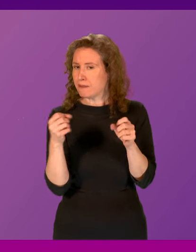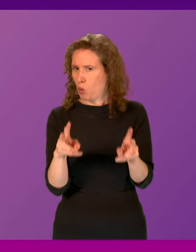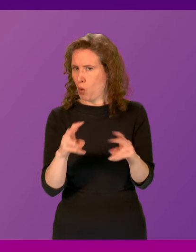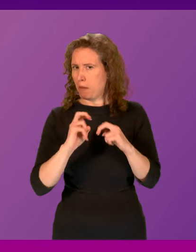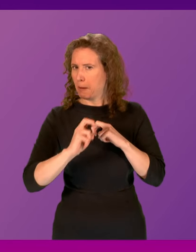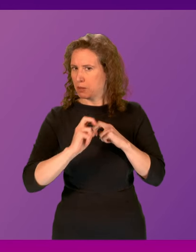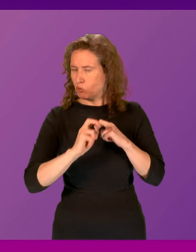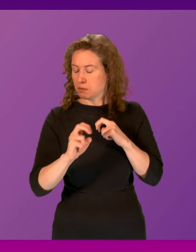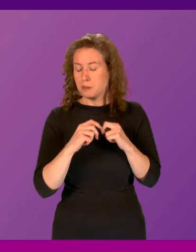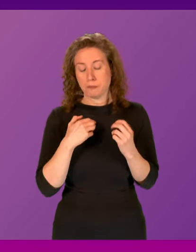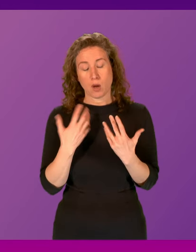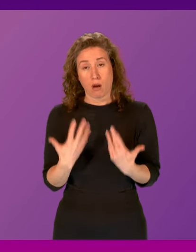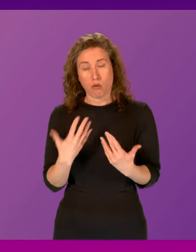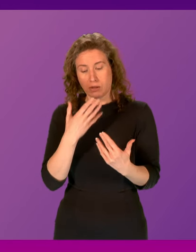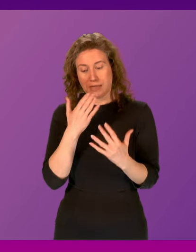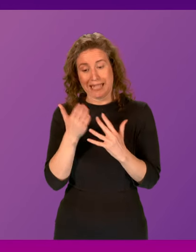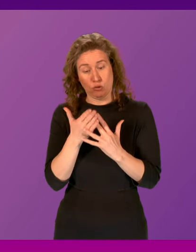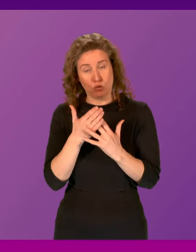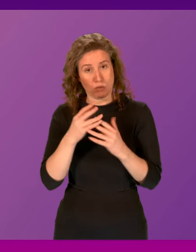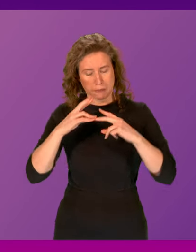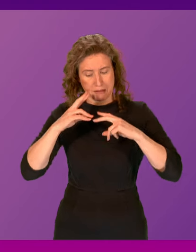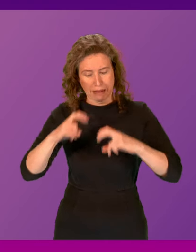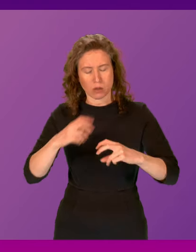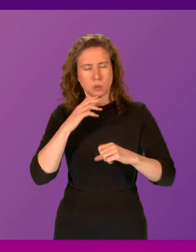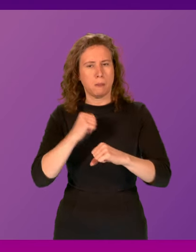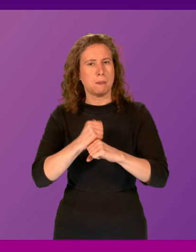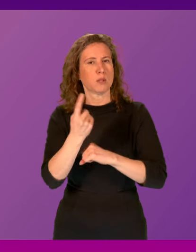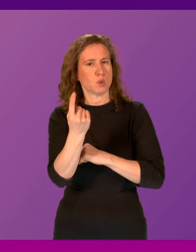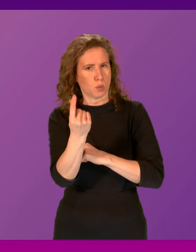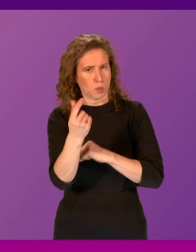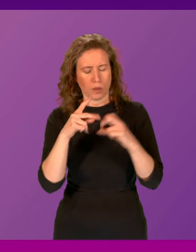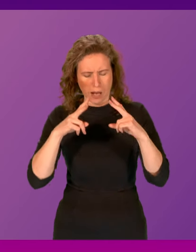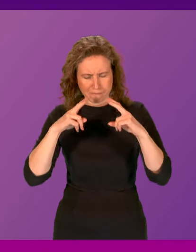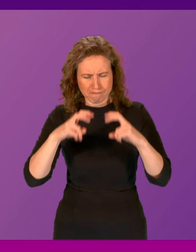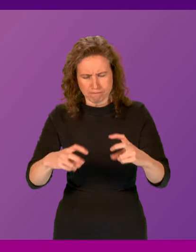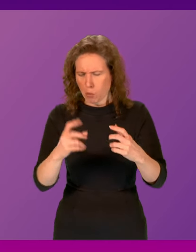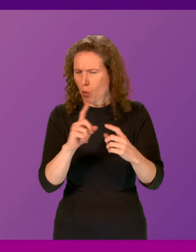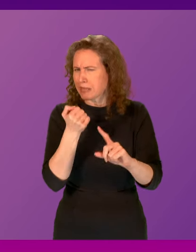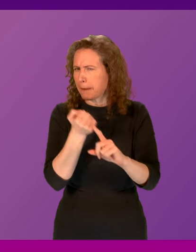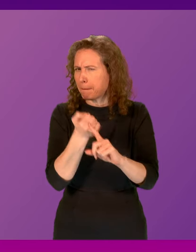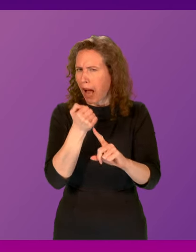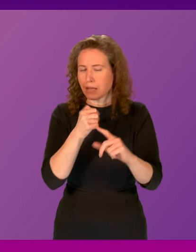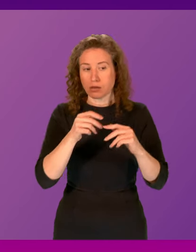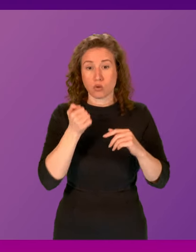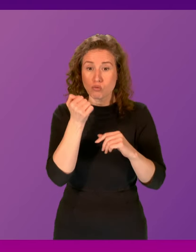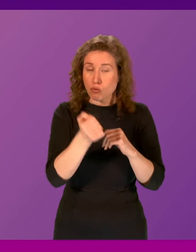interim analysis is due to be published shortly, which examines the impact on rail travel patterns